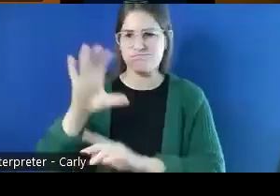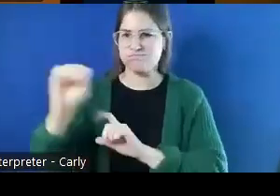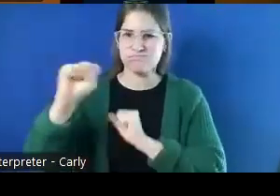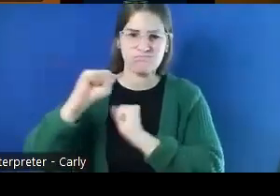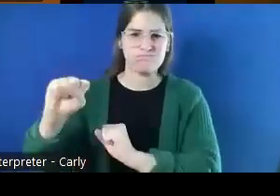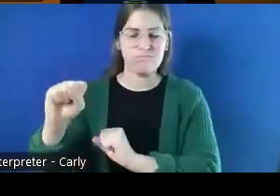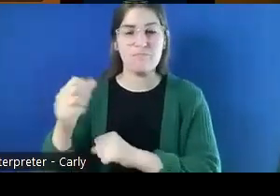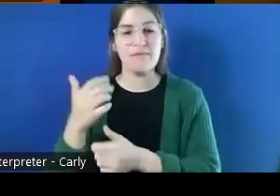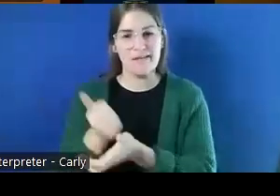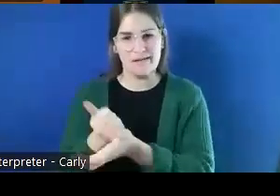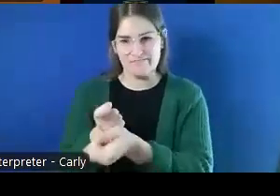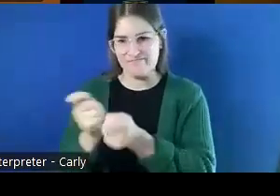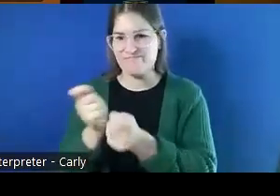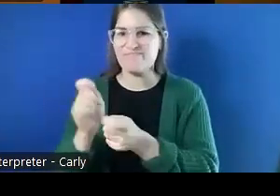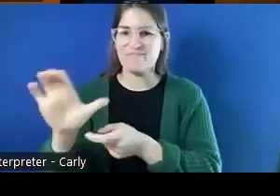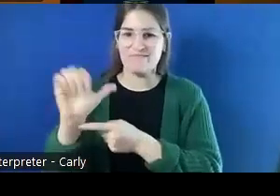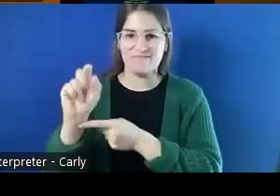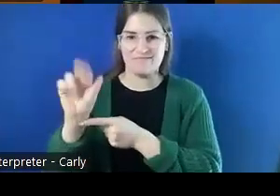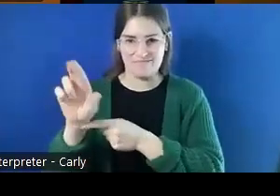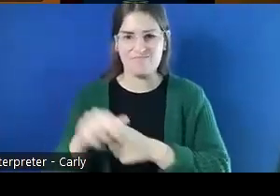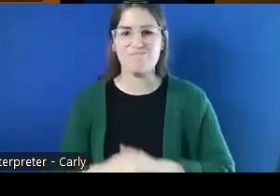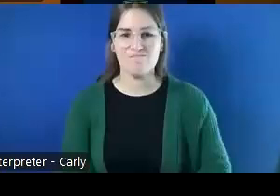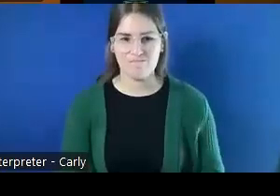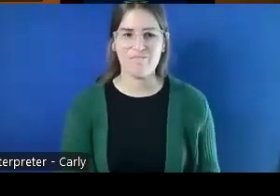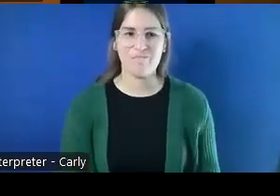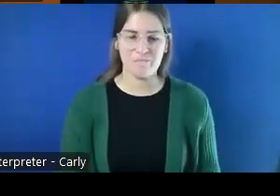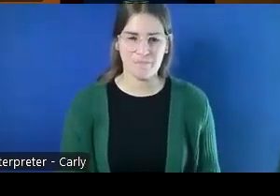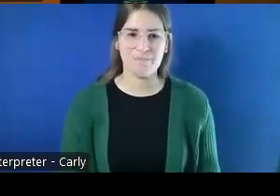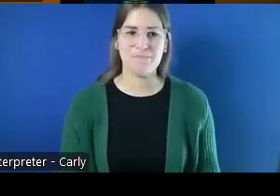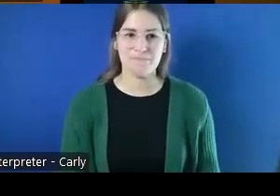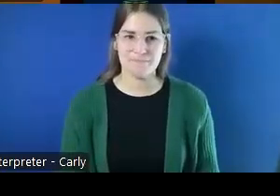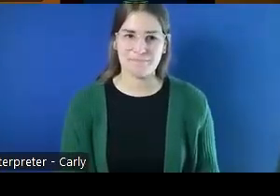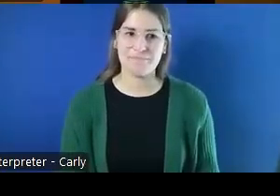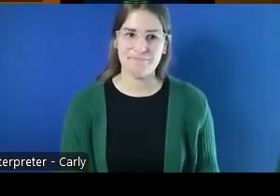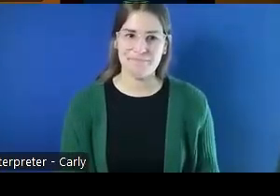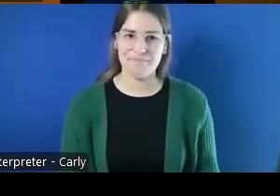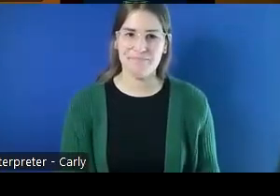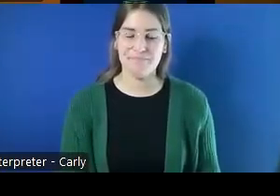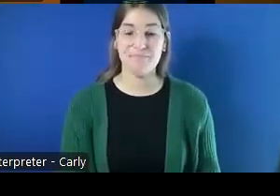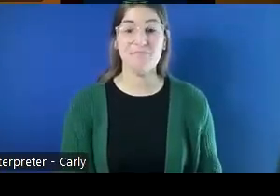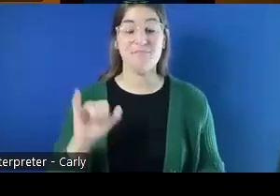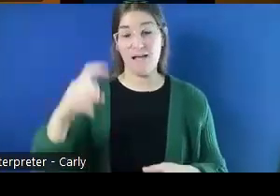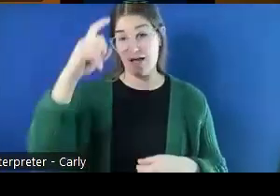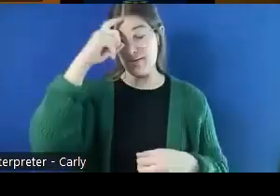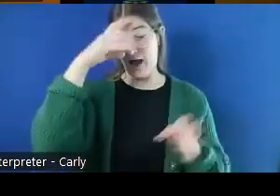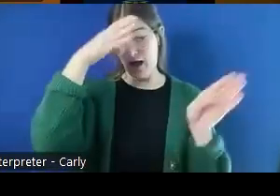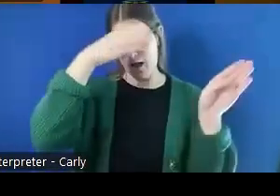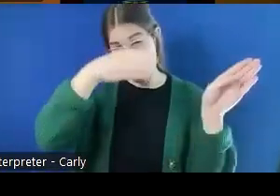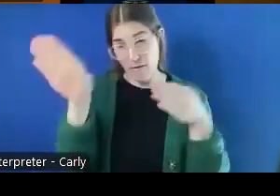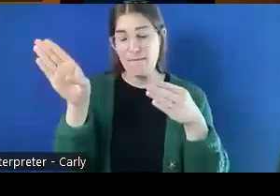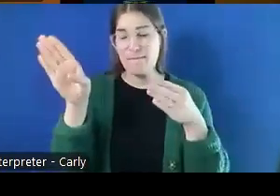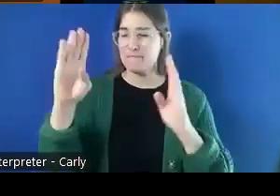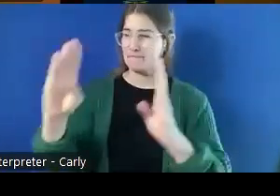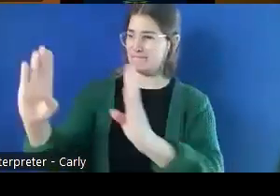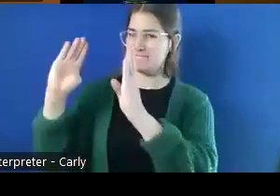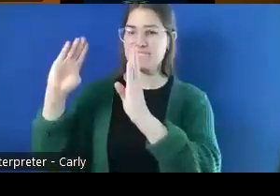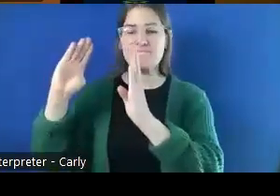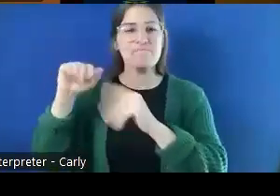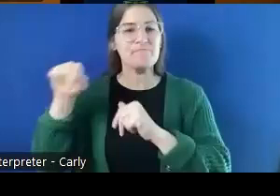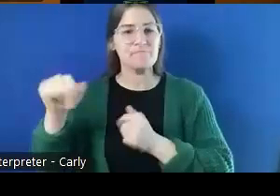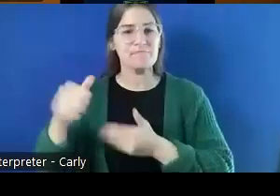cancer so this kind of shifts us to think about you know dietic interventions and why it really